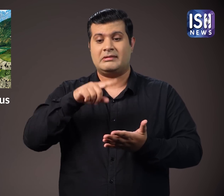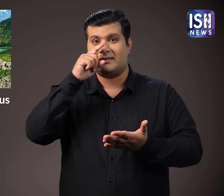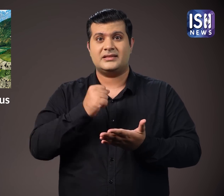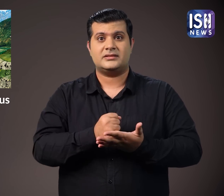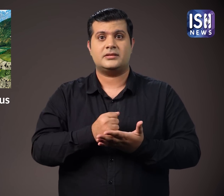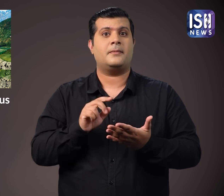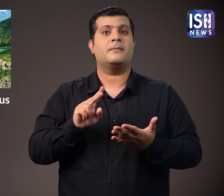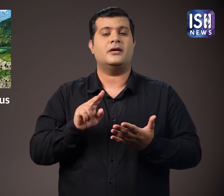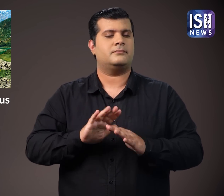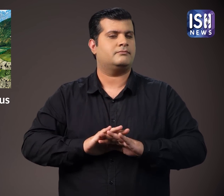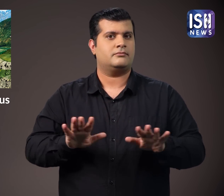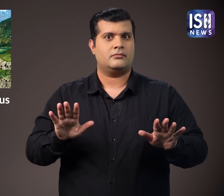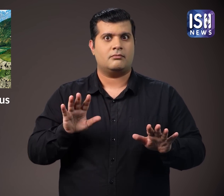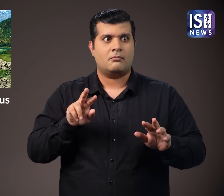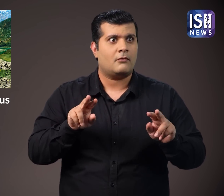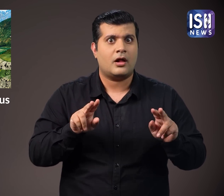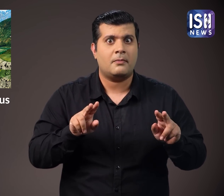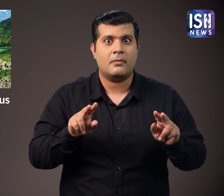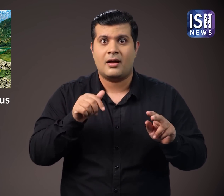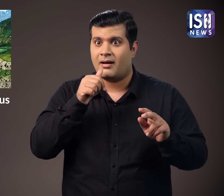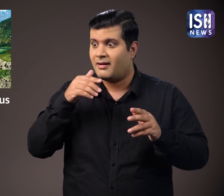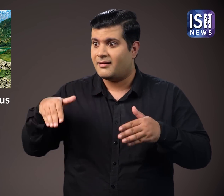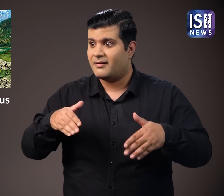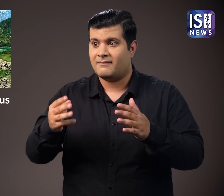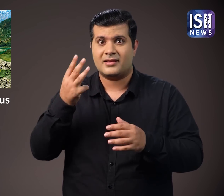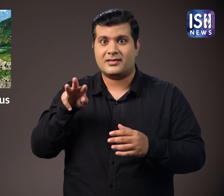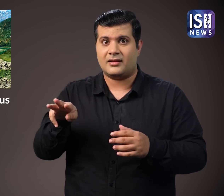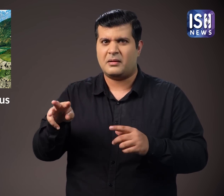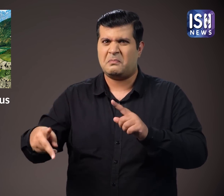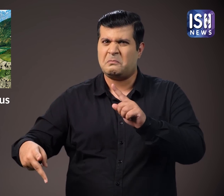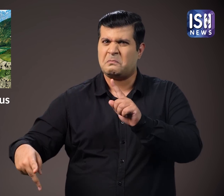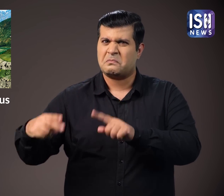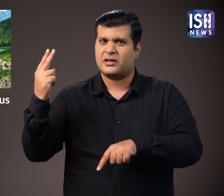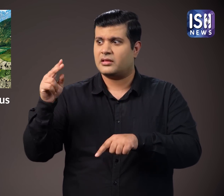What does "enough," really mean? The three rivers will be cut off?